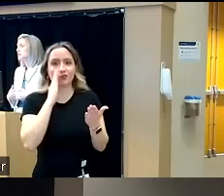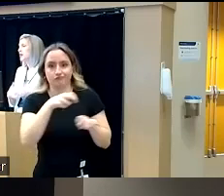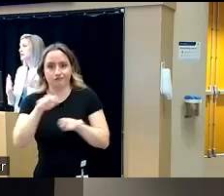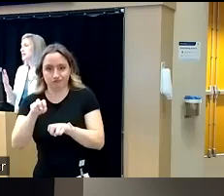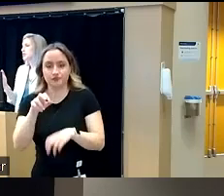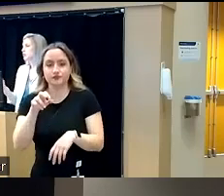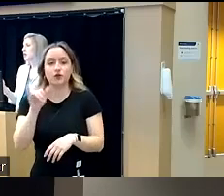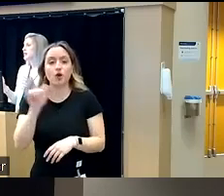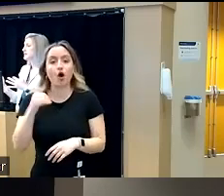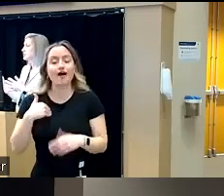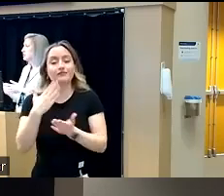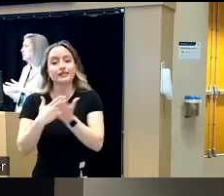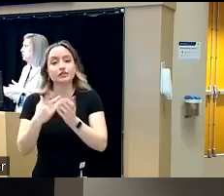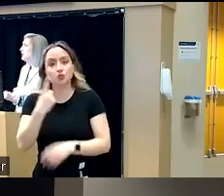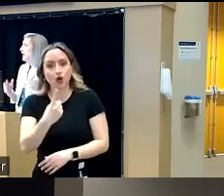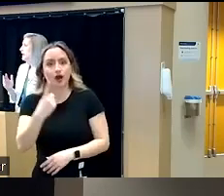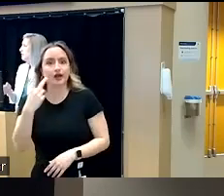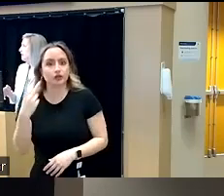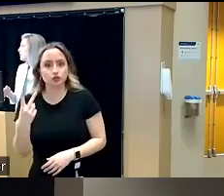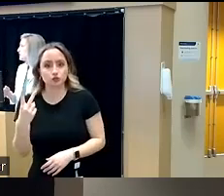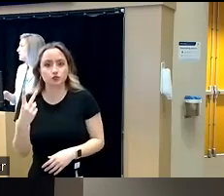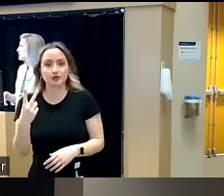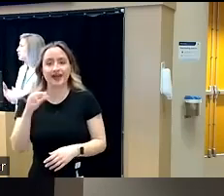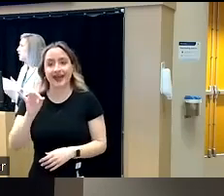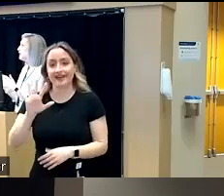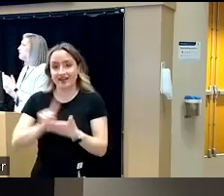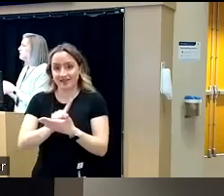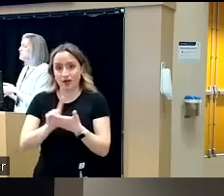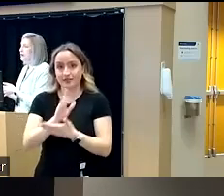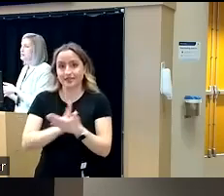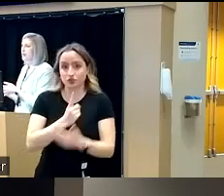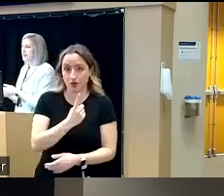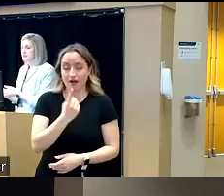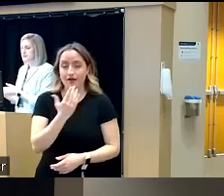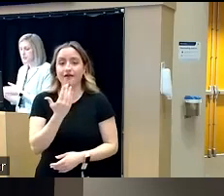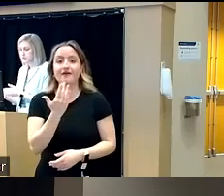in what's called section one and section two 85 hours in section one 15 hours of Ethics in section